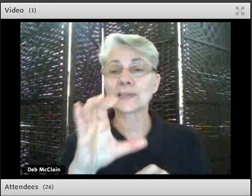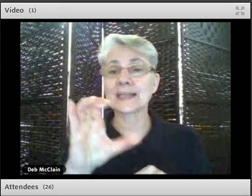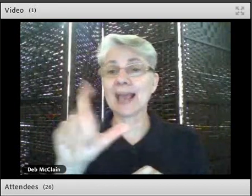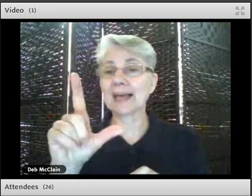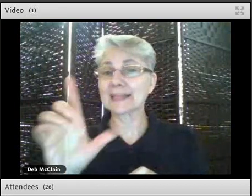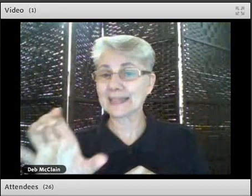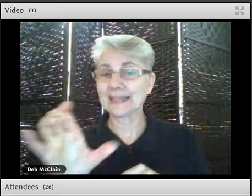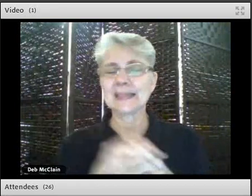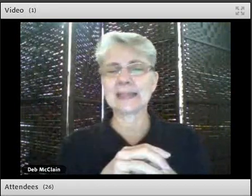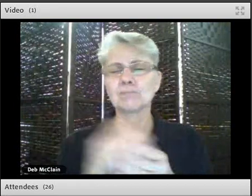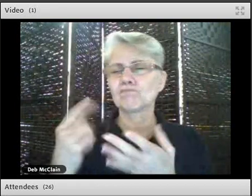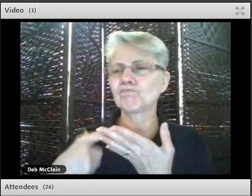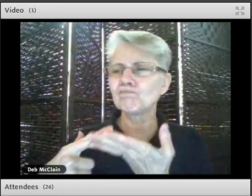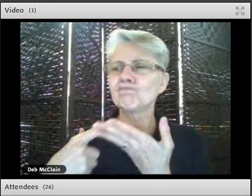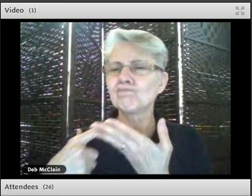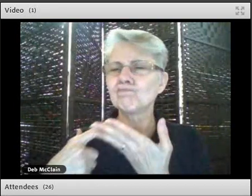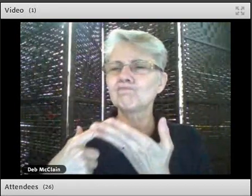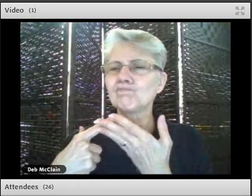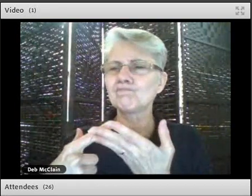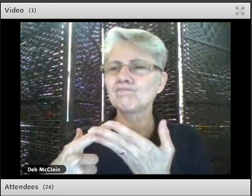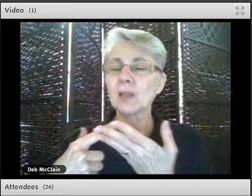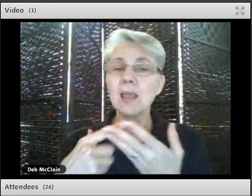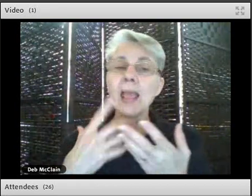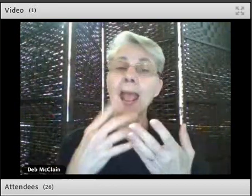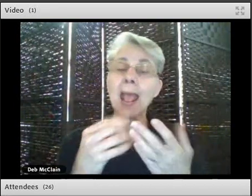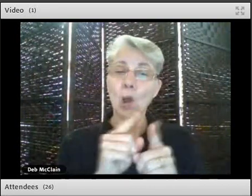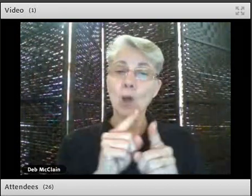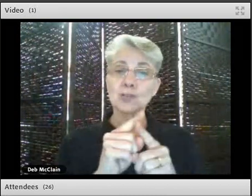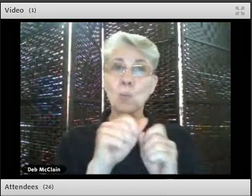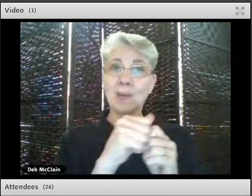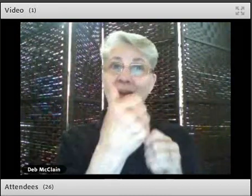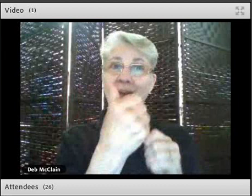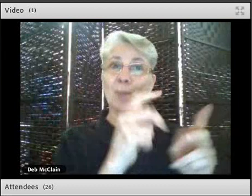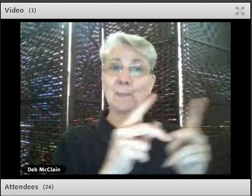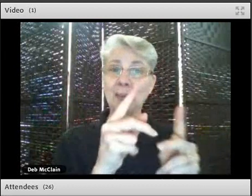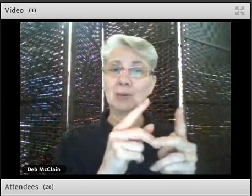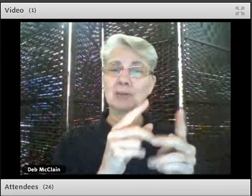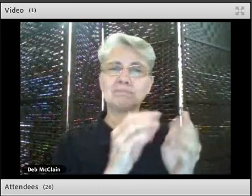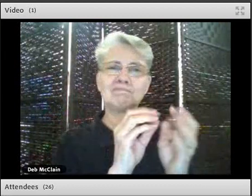And we agreed that the best option for the extent term for Playaways